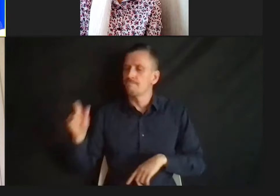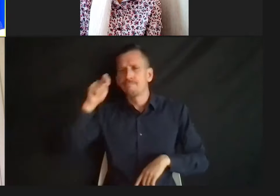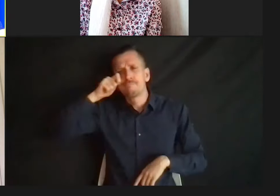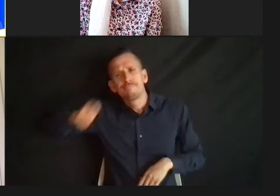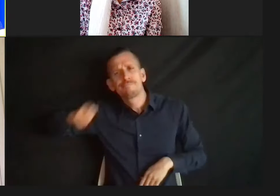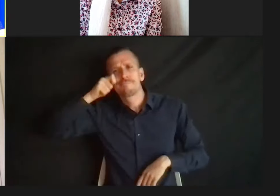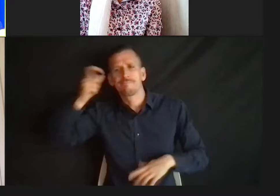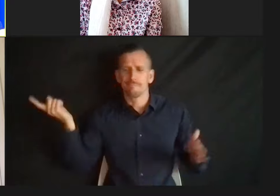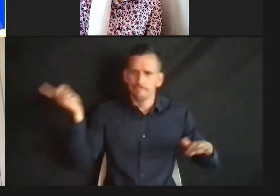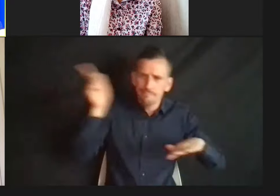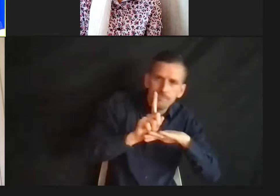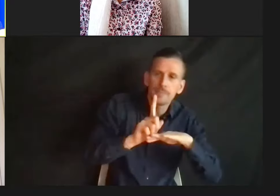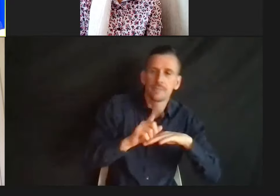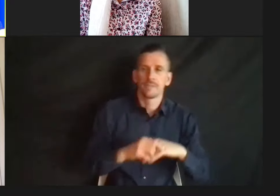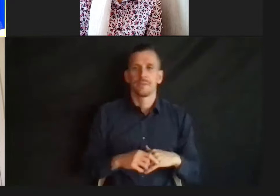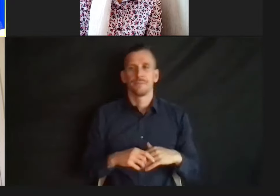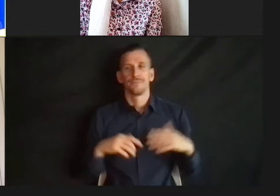Another thing that we tend to do in particularly Small